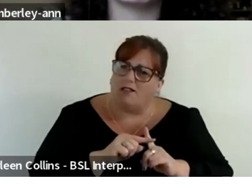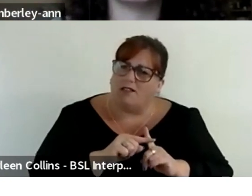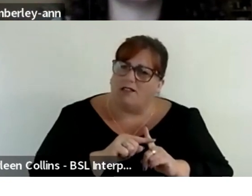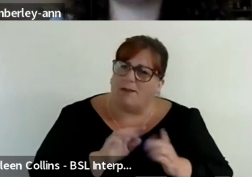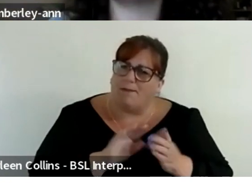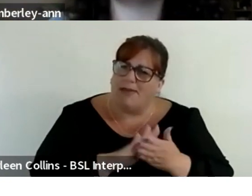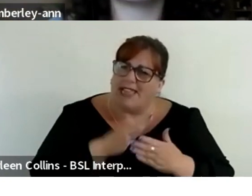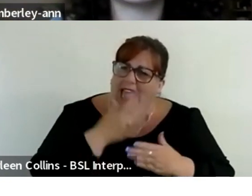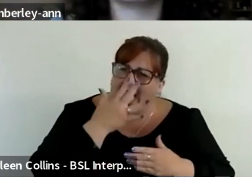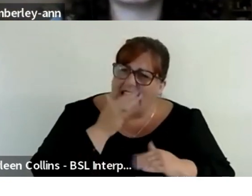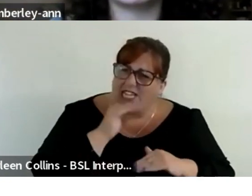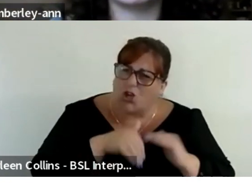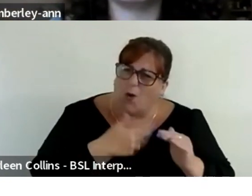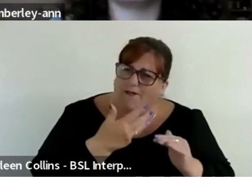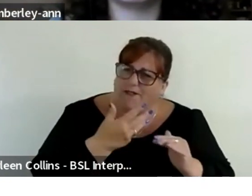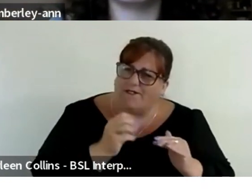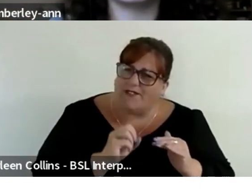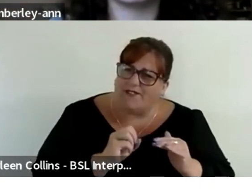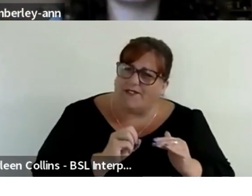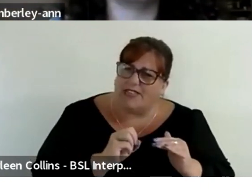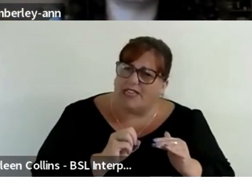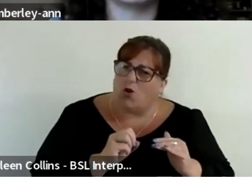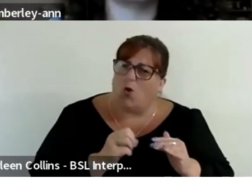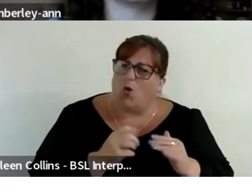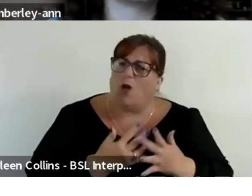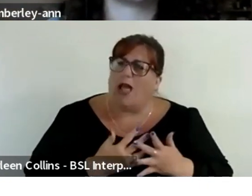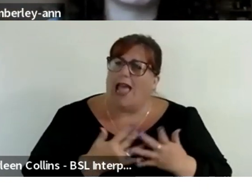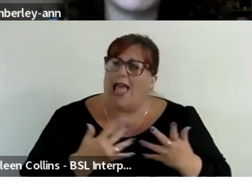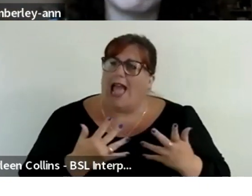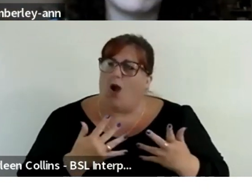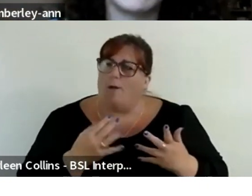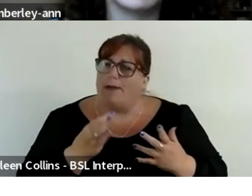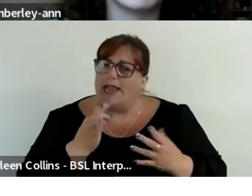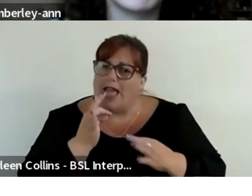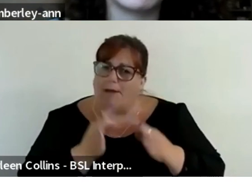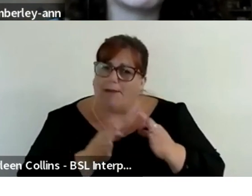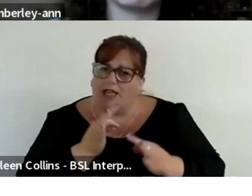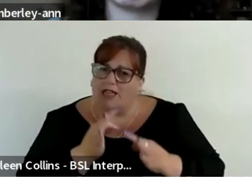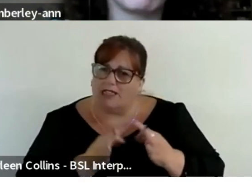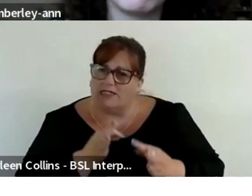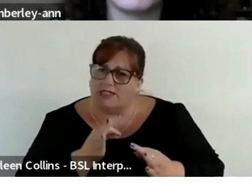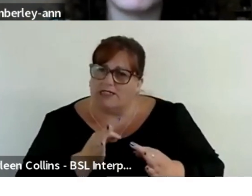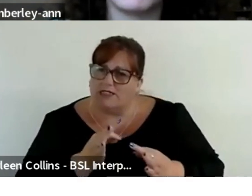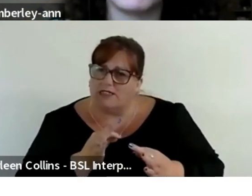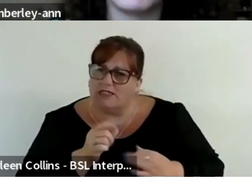We don't have any - we don't discriminate around age. I mean, it would be very wrong for us to do so.